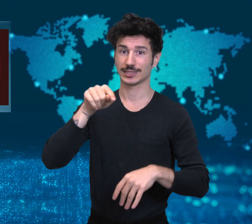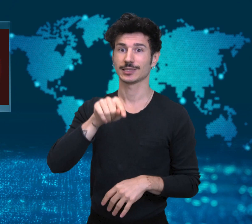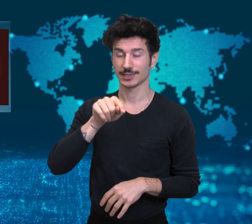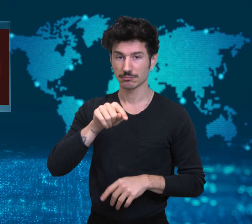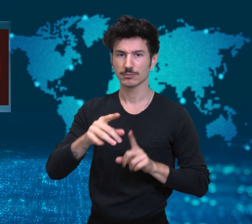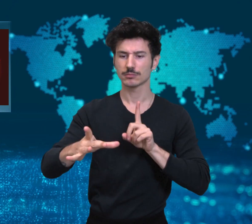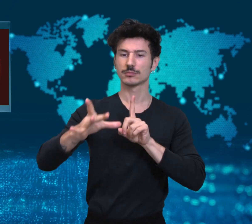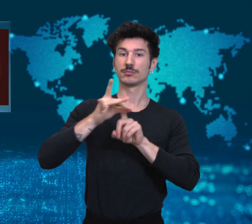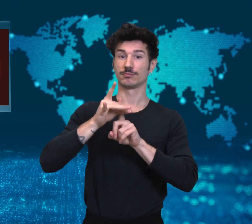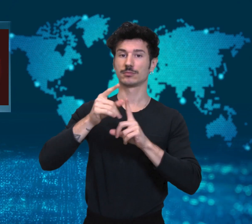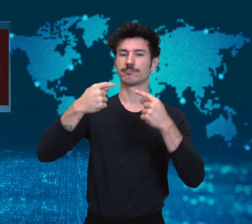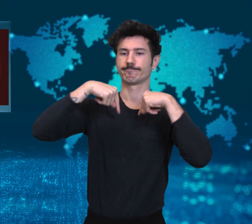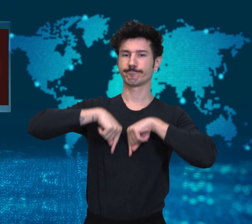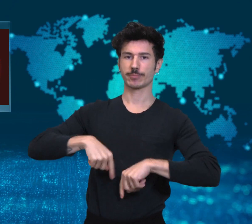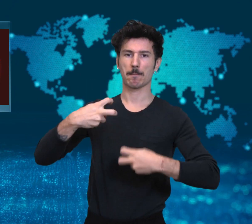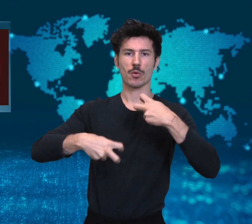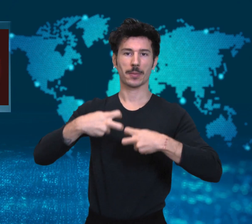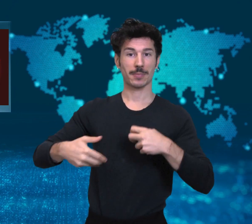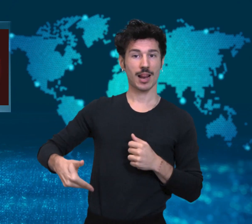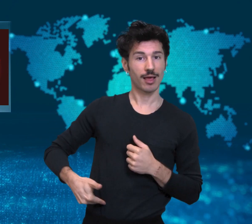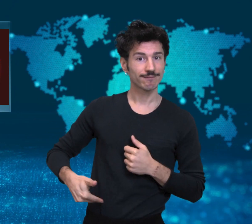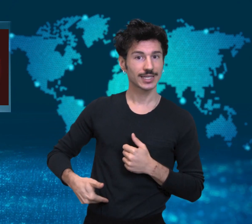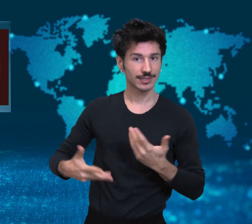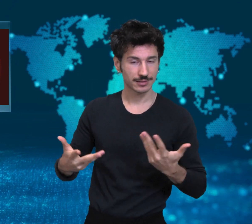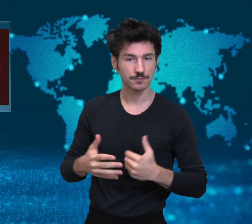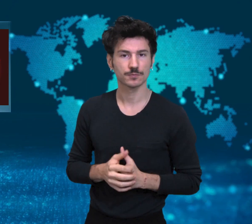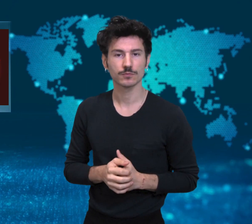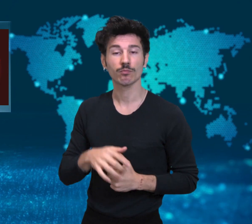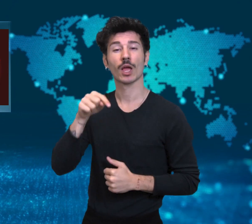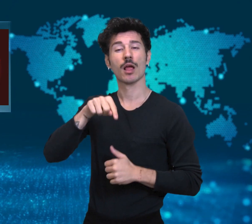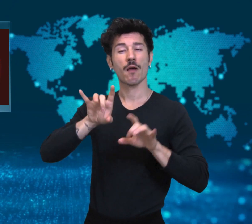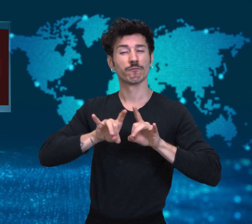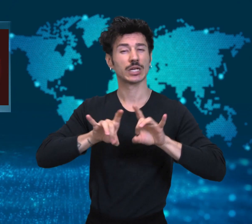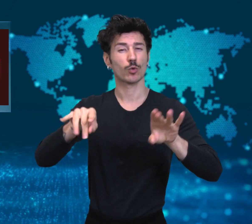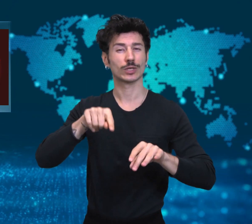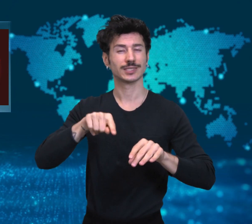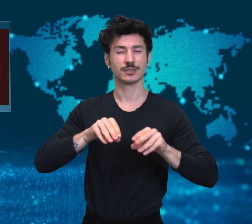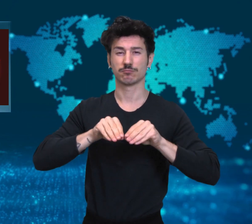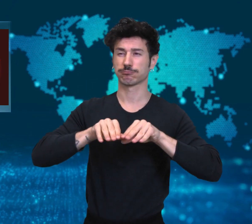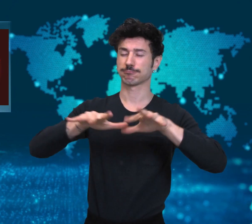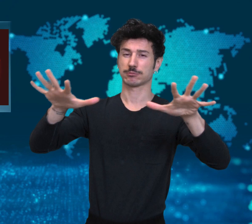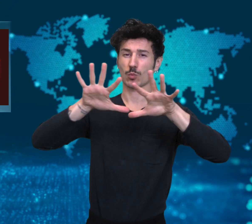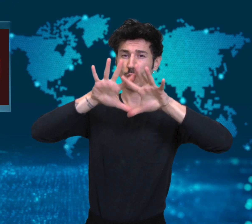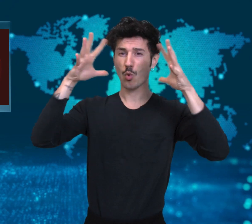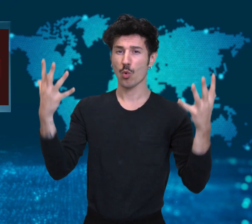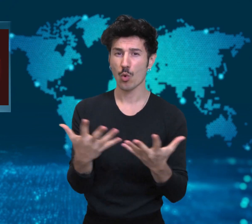The virus affects more than 70 million people worldwide,